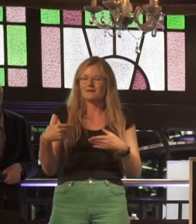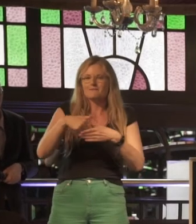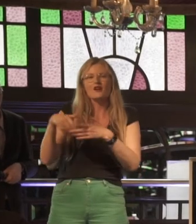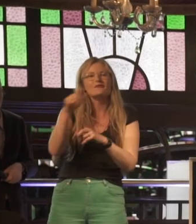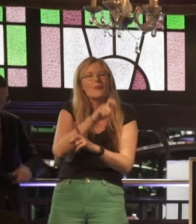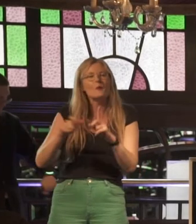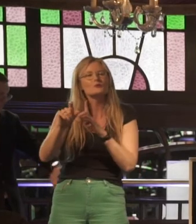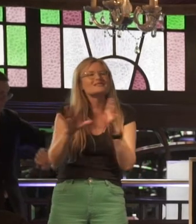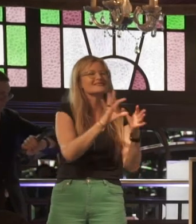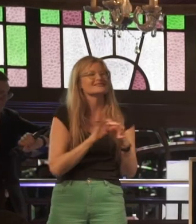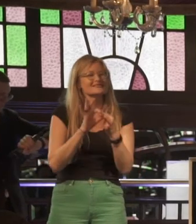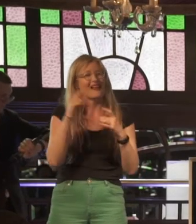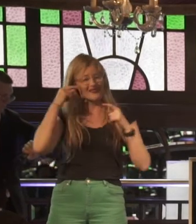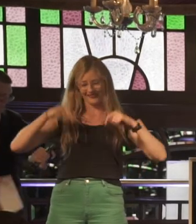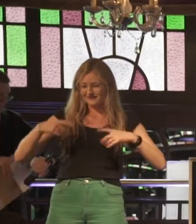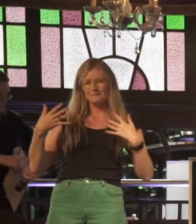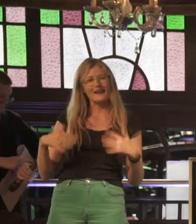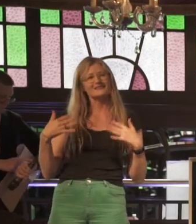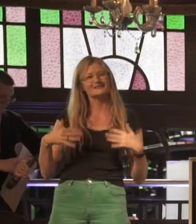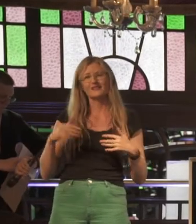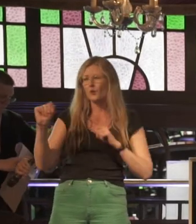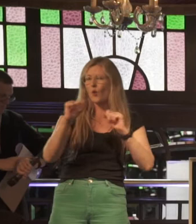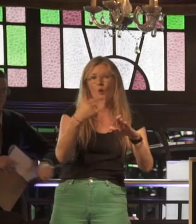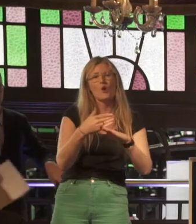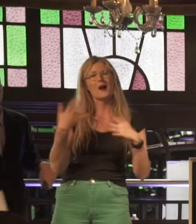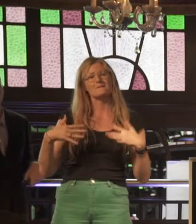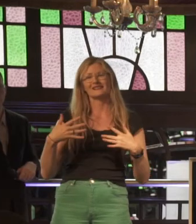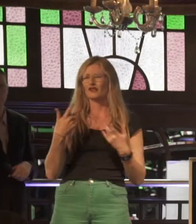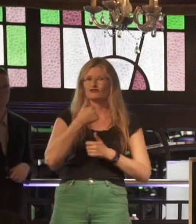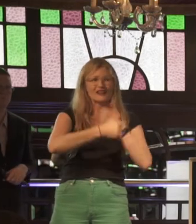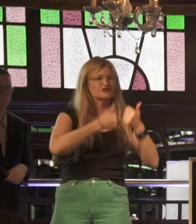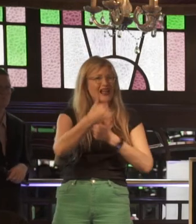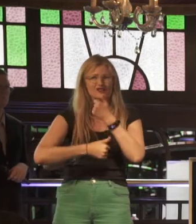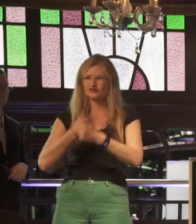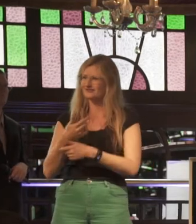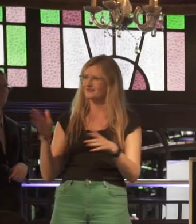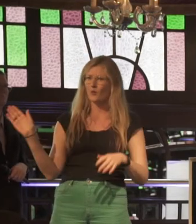I think it's amazing what you're doing and what everyone's doing and congratulations, everyone, for coming up and doing this.